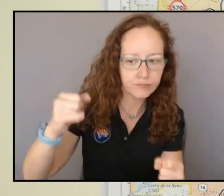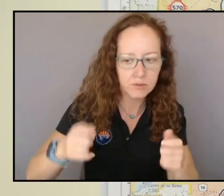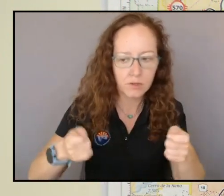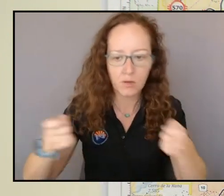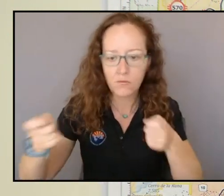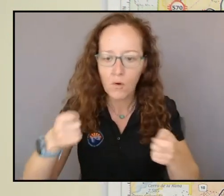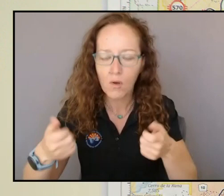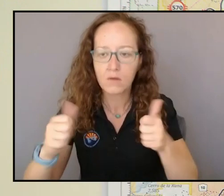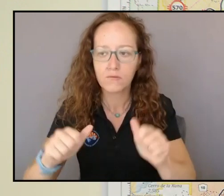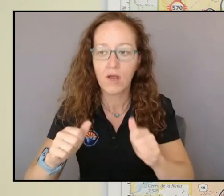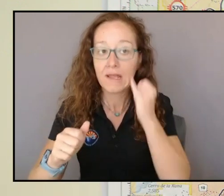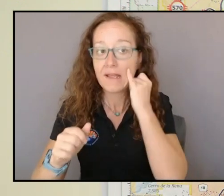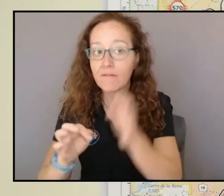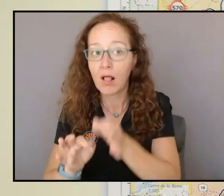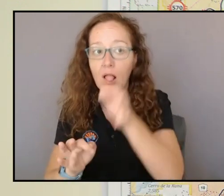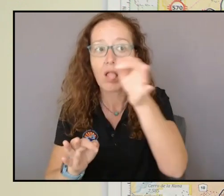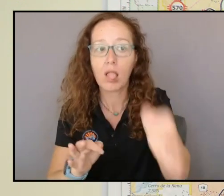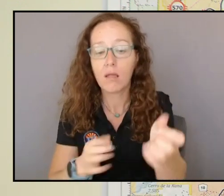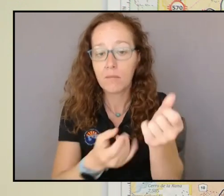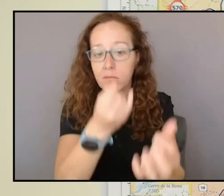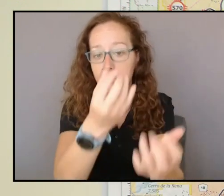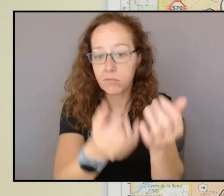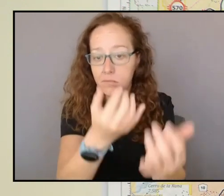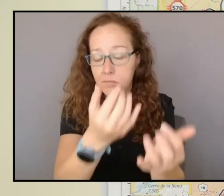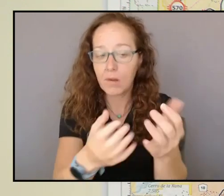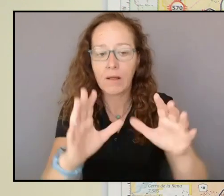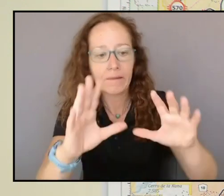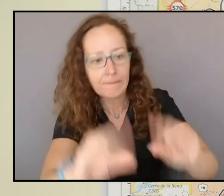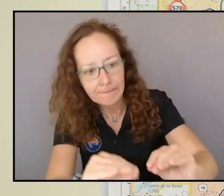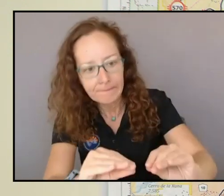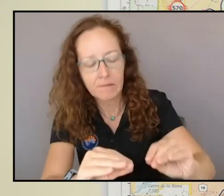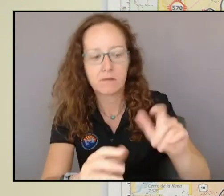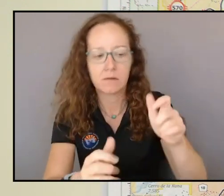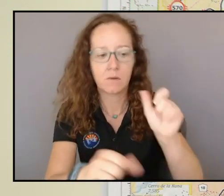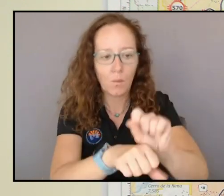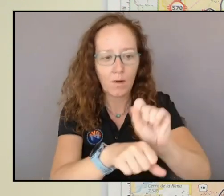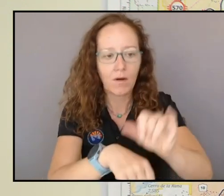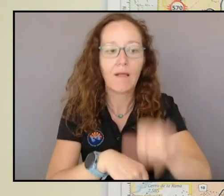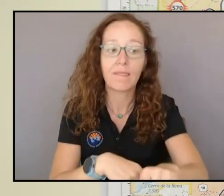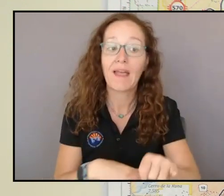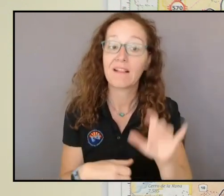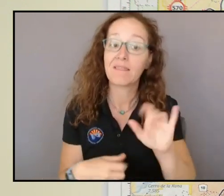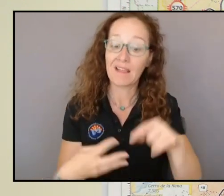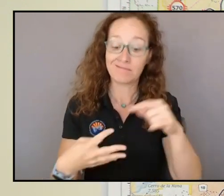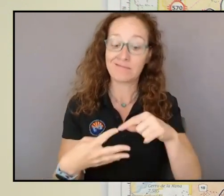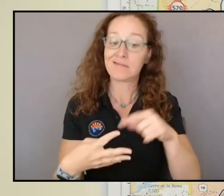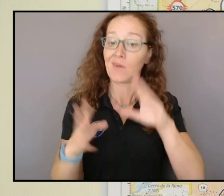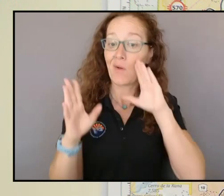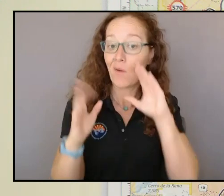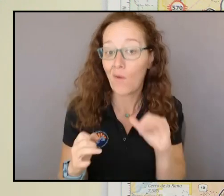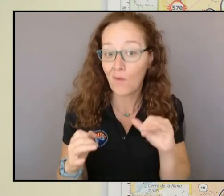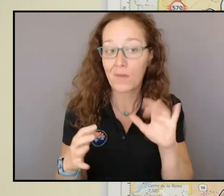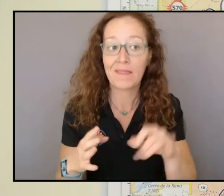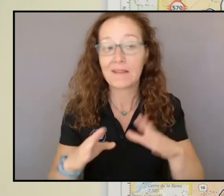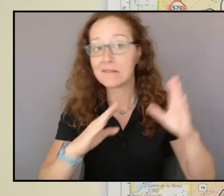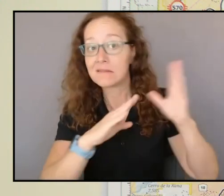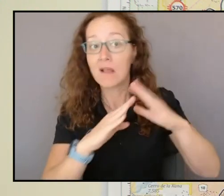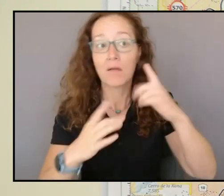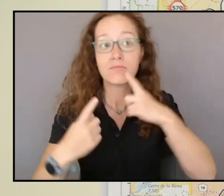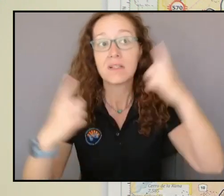would be the highest degree of success that we could enjoy today would be accomplishing that. The second